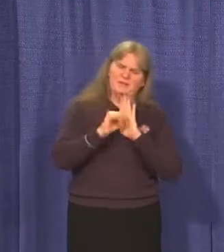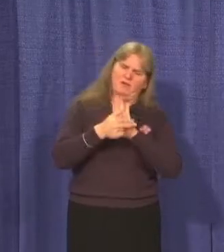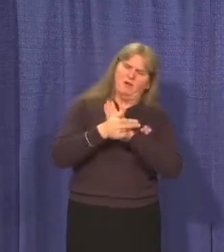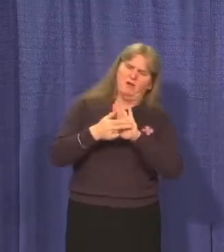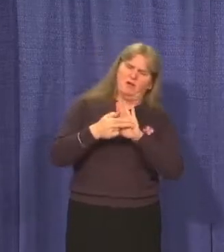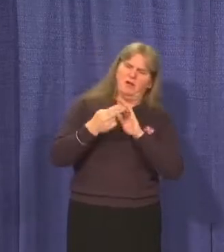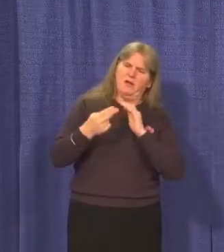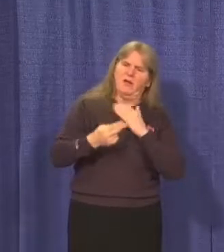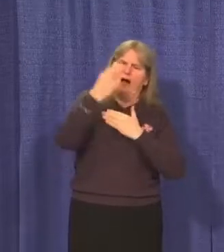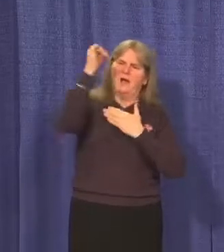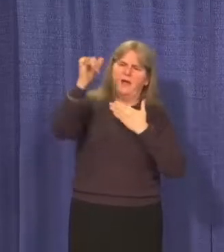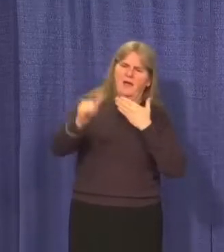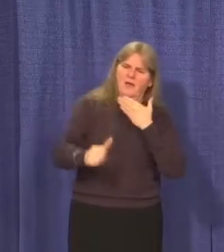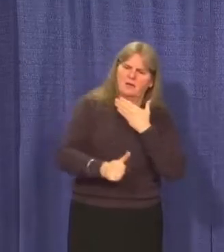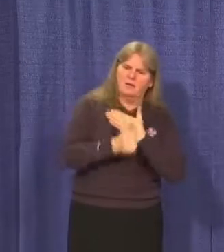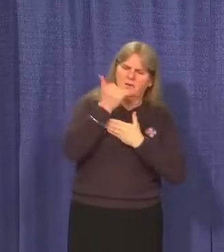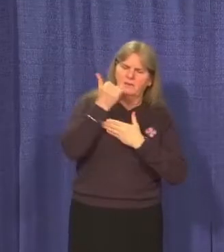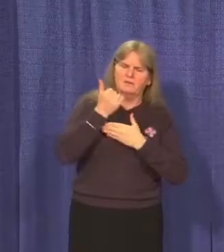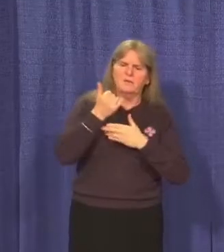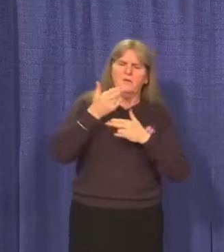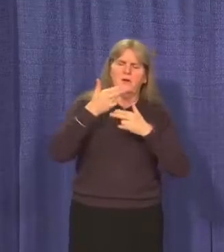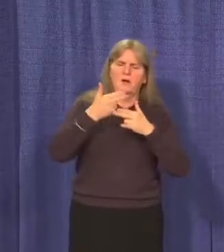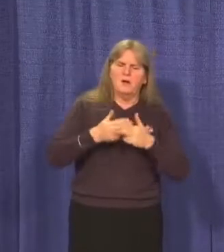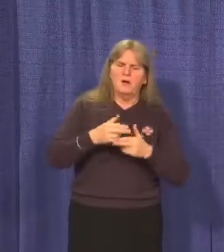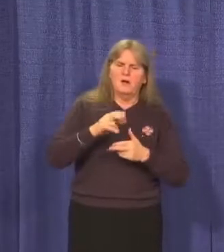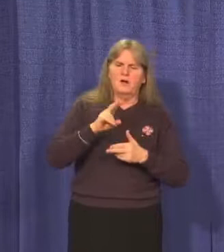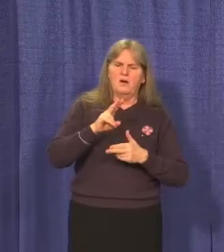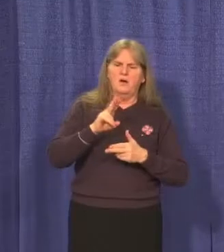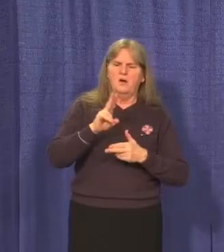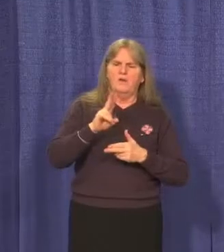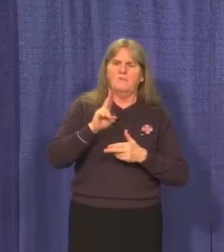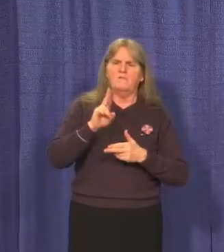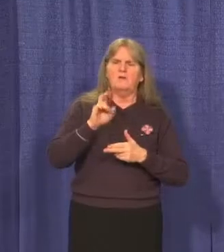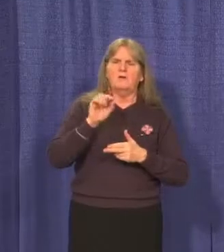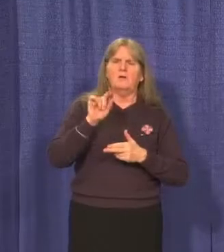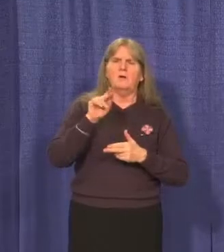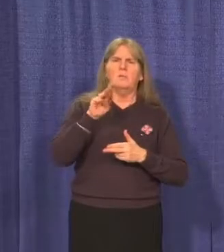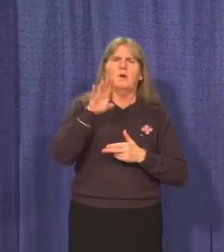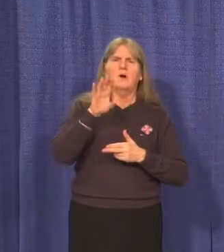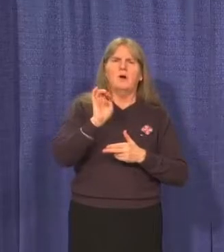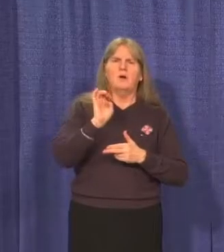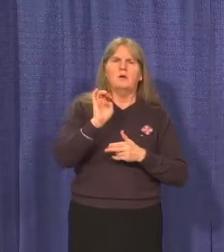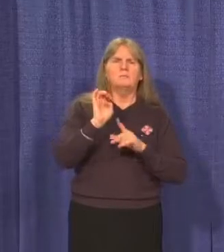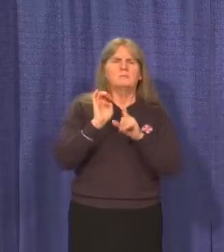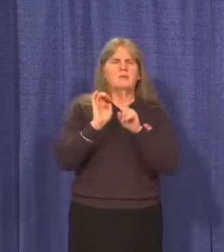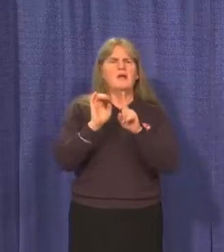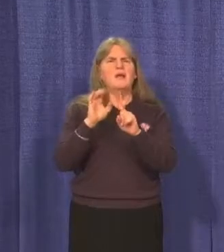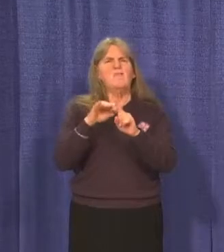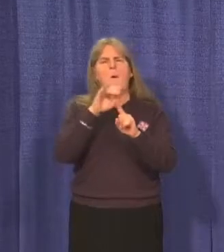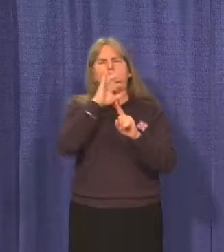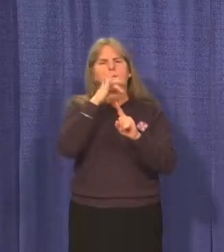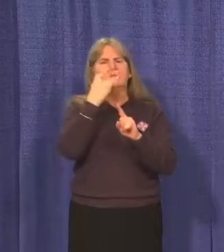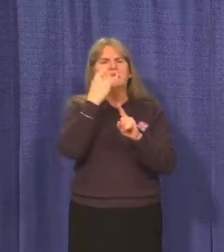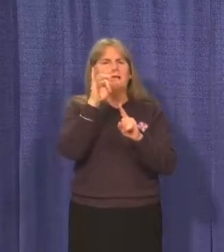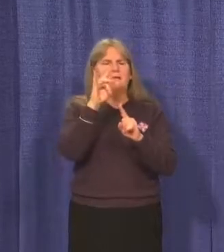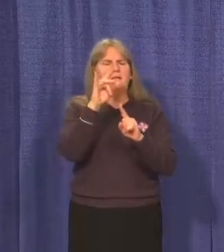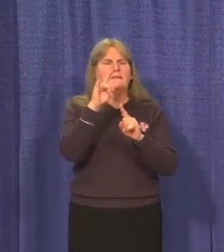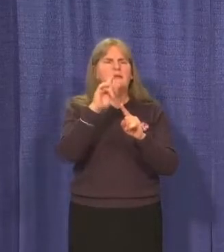what constitutes being a vulnerable person. For example,, if you're 18 and I mean a compromised, if you're